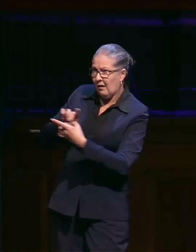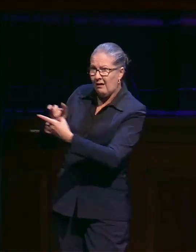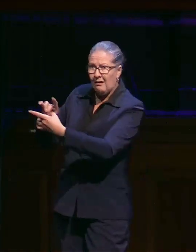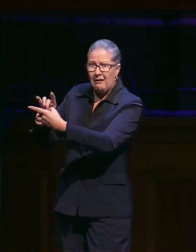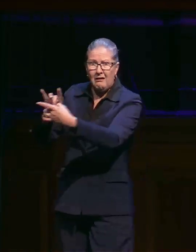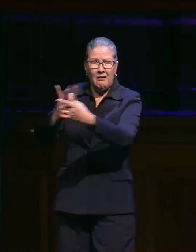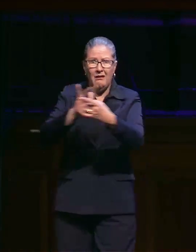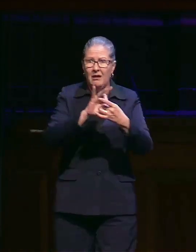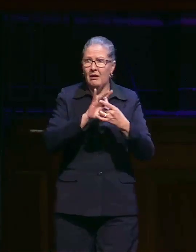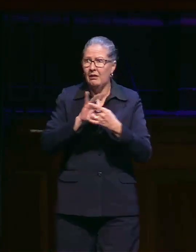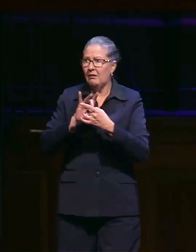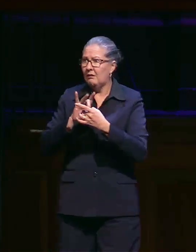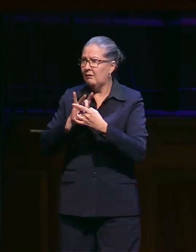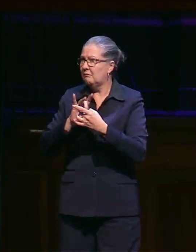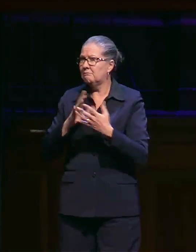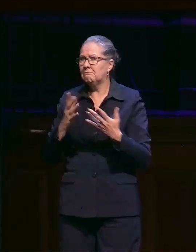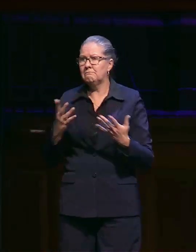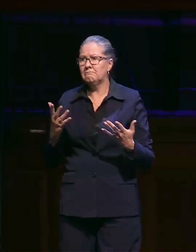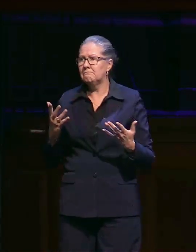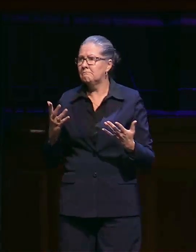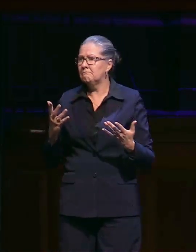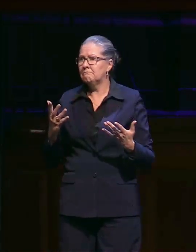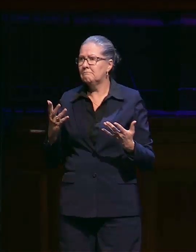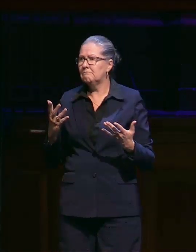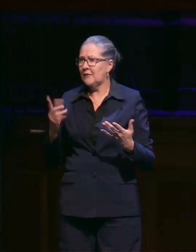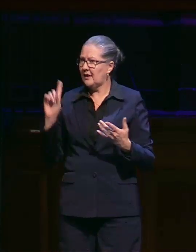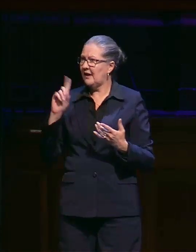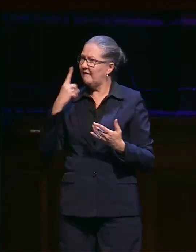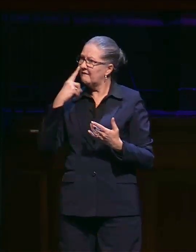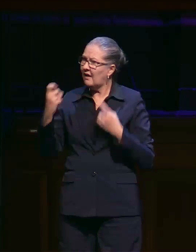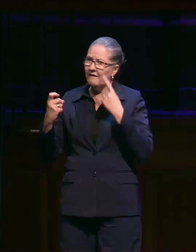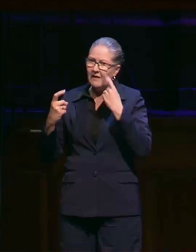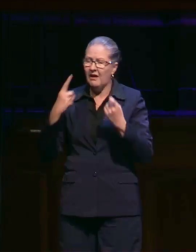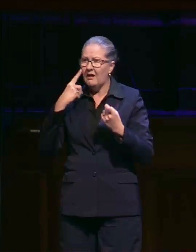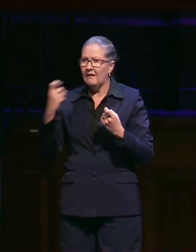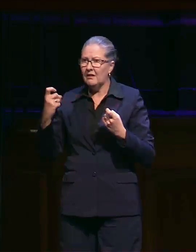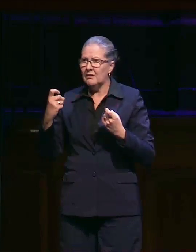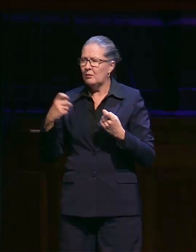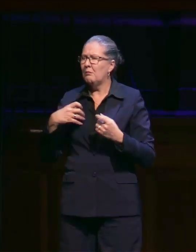in New Zealand our young people have also been found to now be our lonely